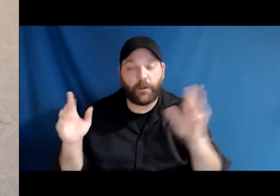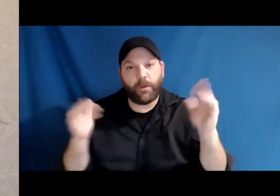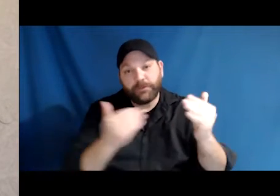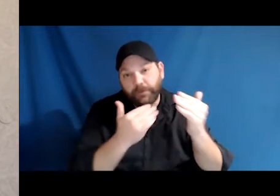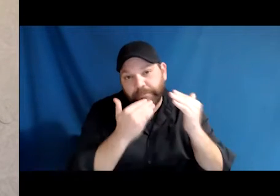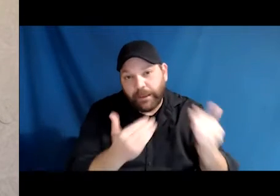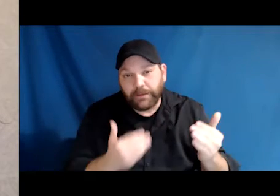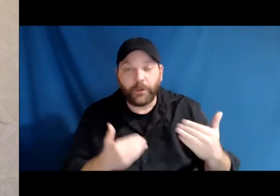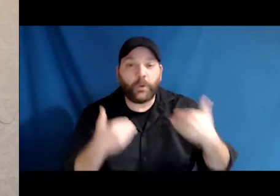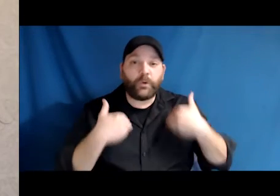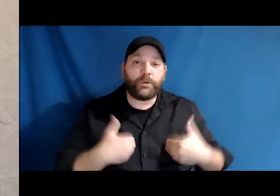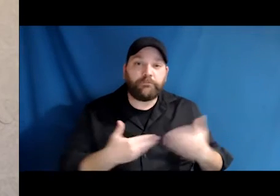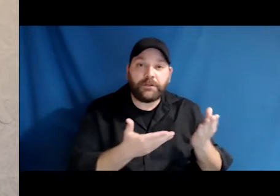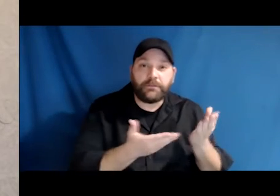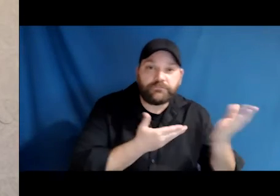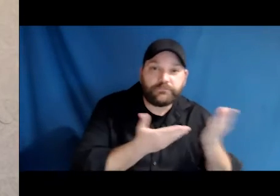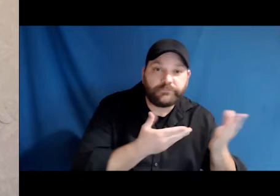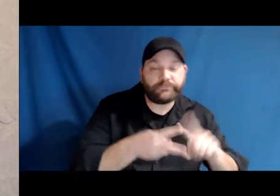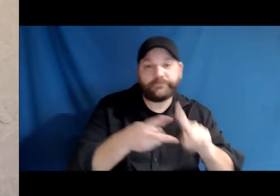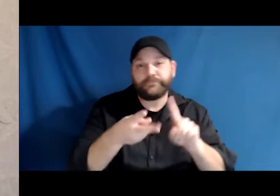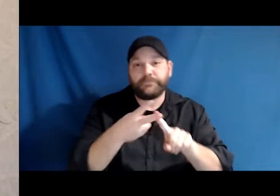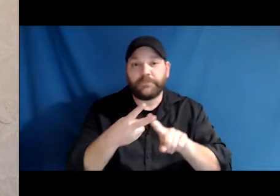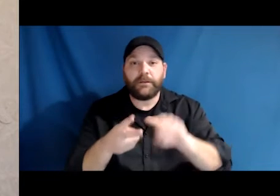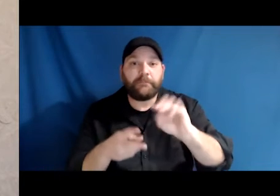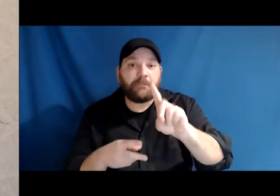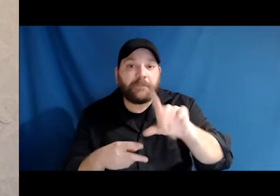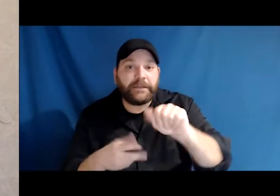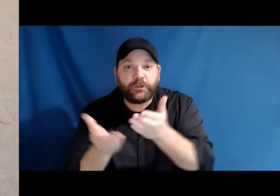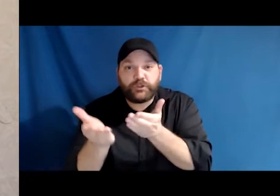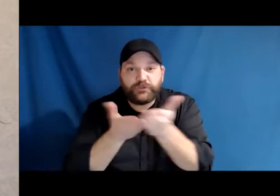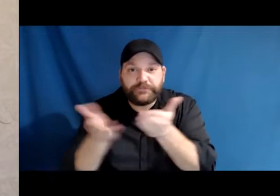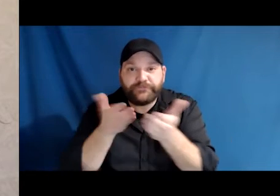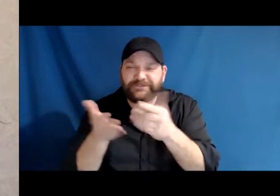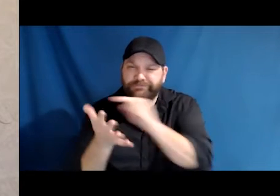worked hard to ensure that we could have this very important annual celebration virtually this year.